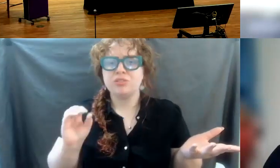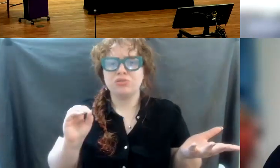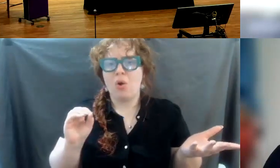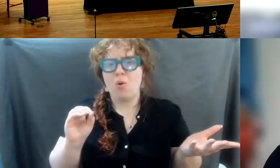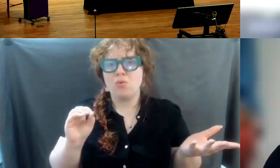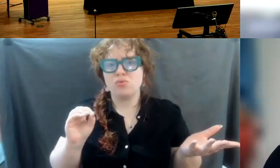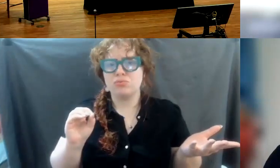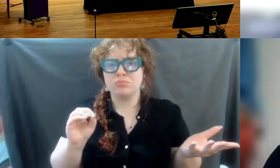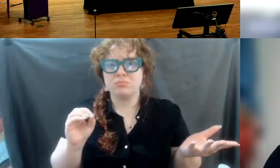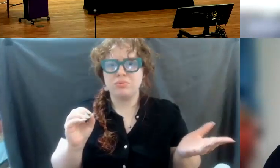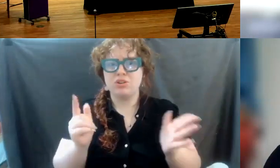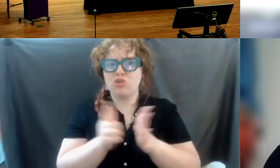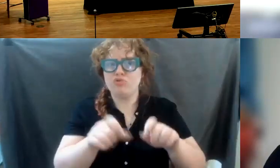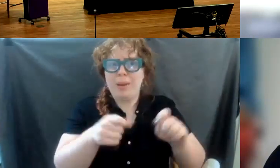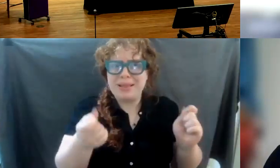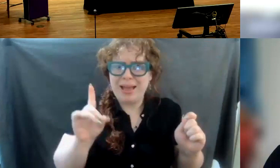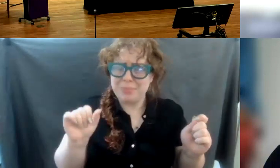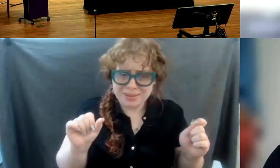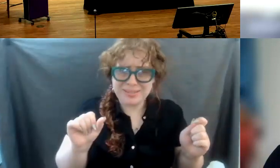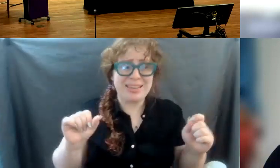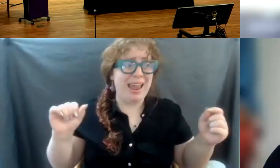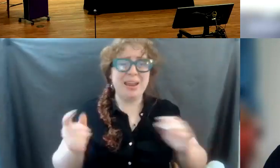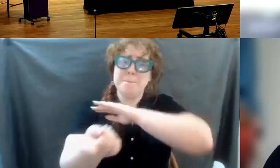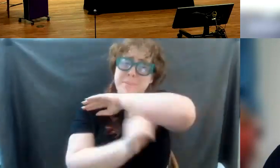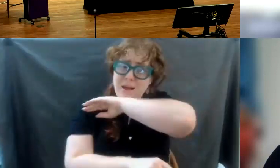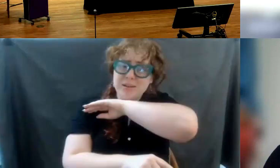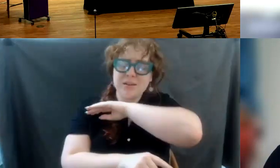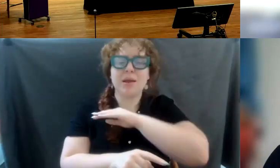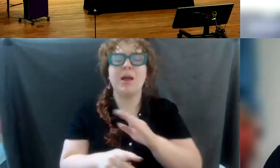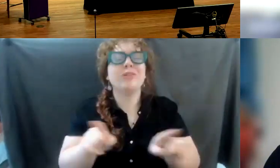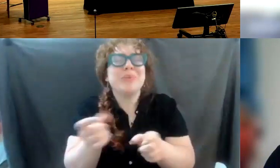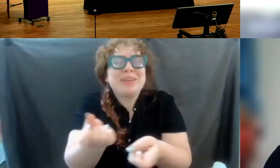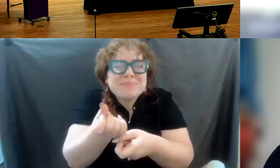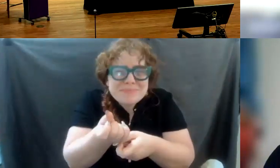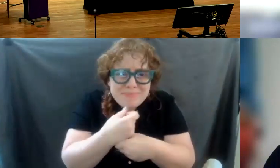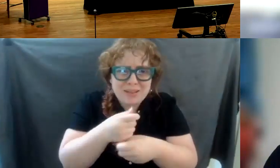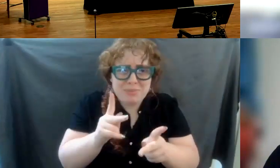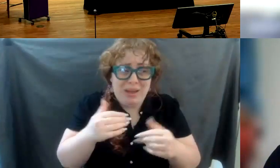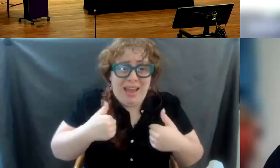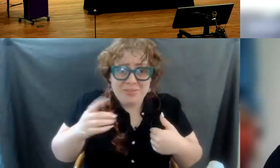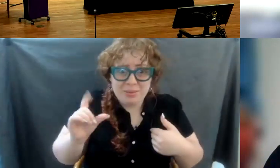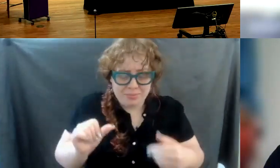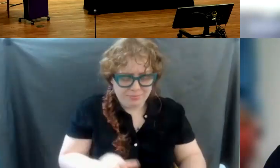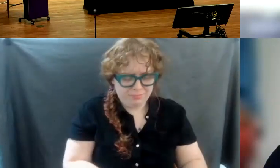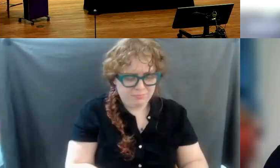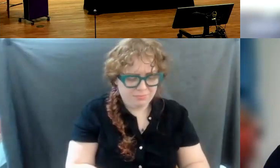it doesn't only punish disability, but it produces disability. I remember watching one of Access Living's